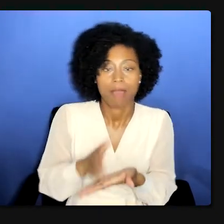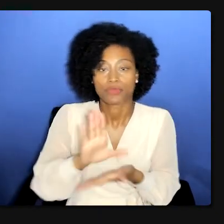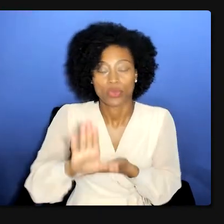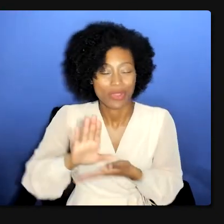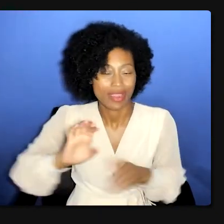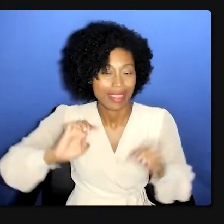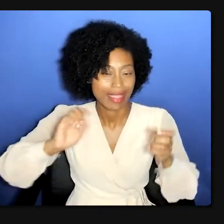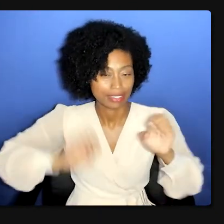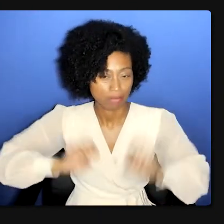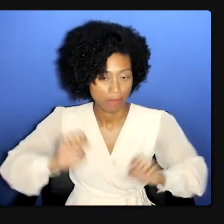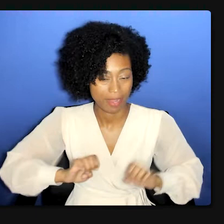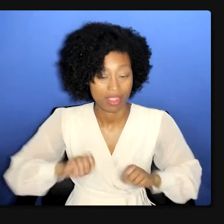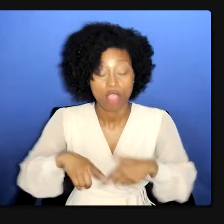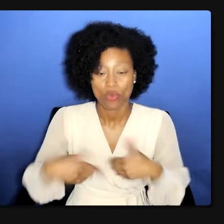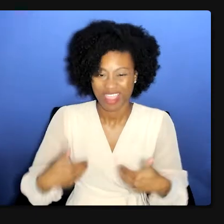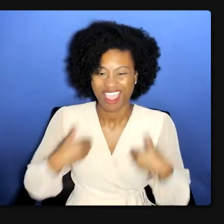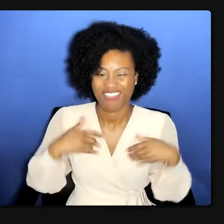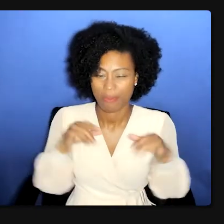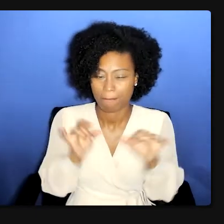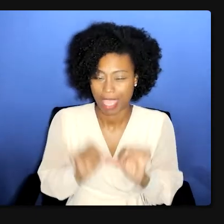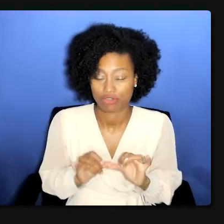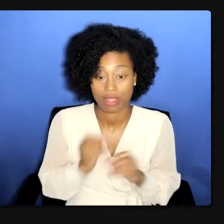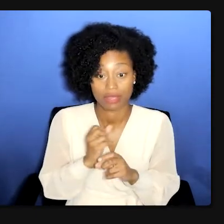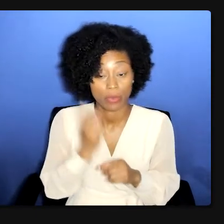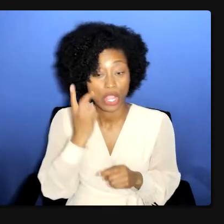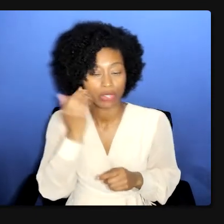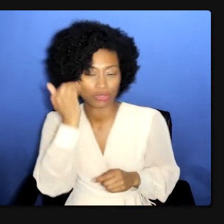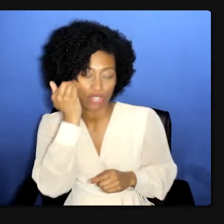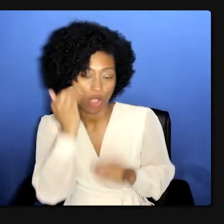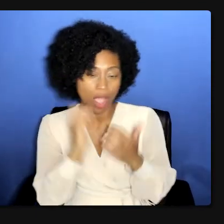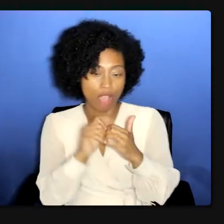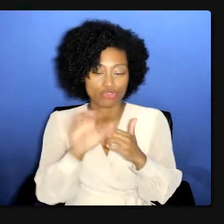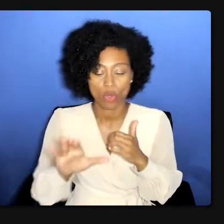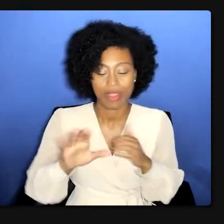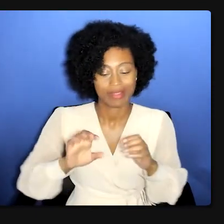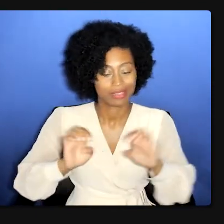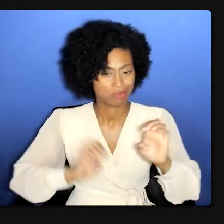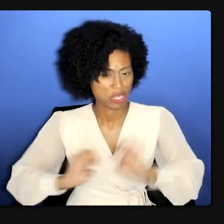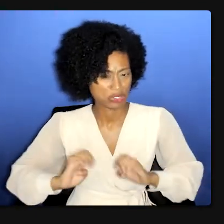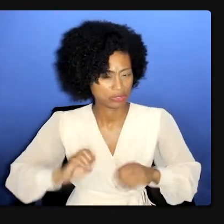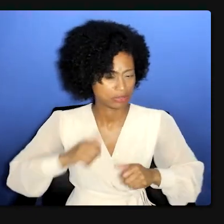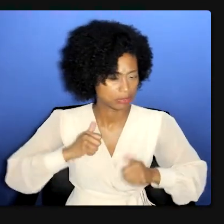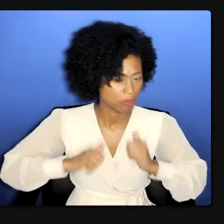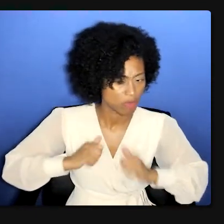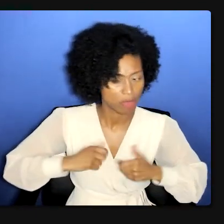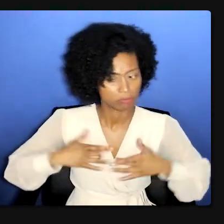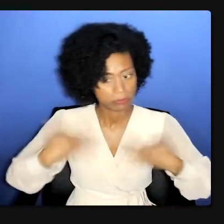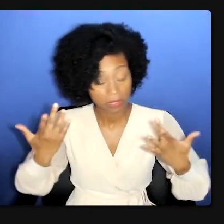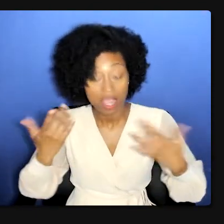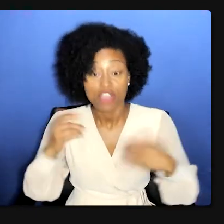In the scorecard, we provide four different types of metrics so you can know how your experiment is performing.